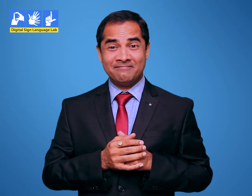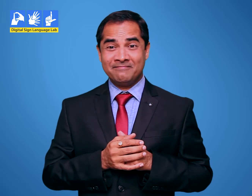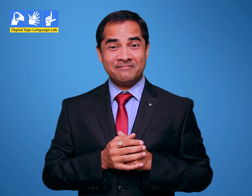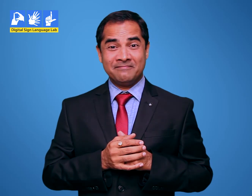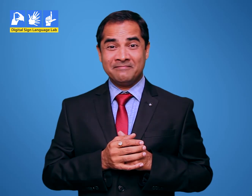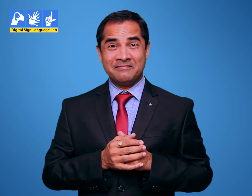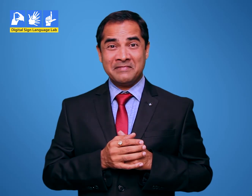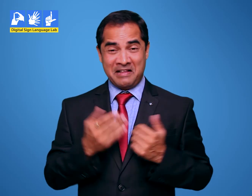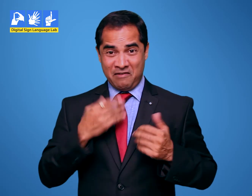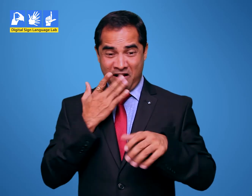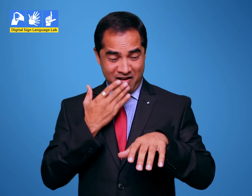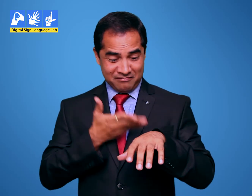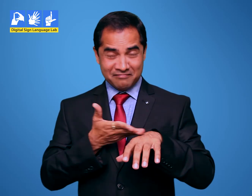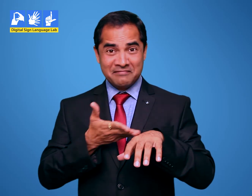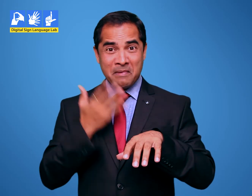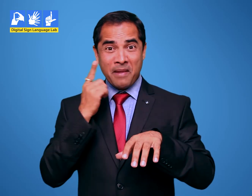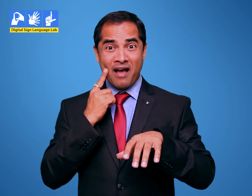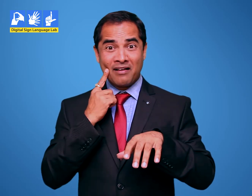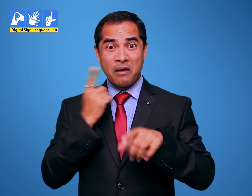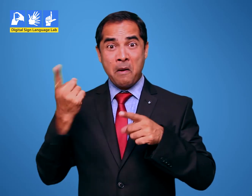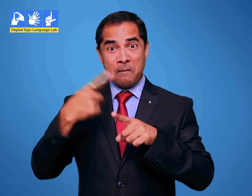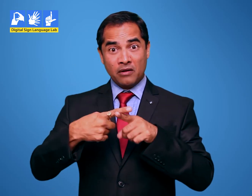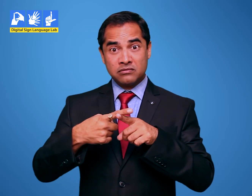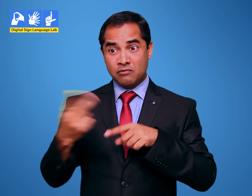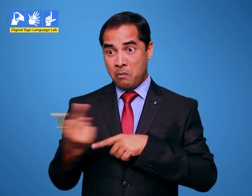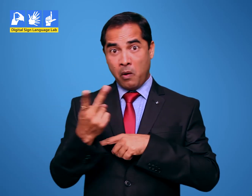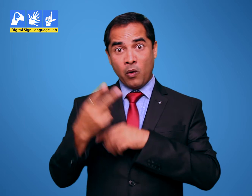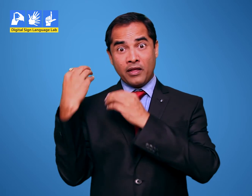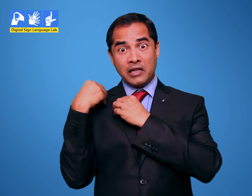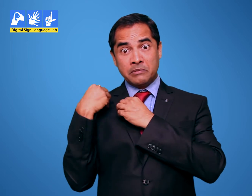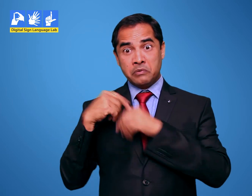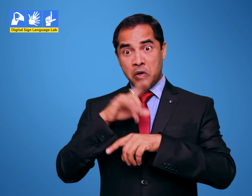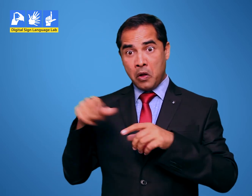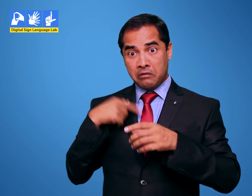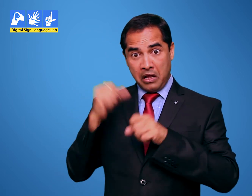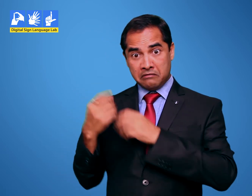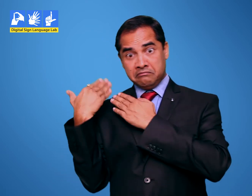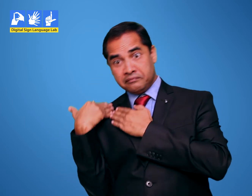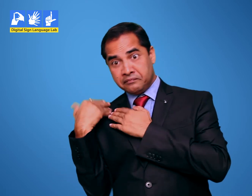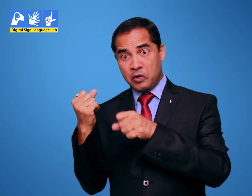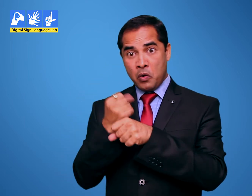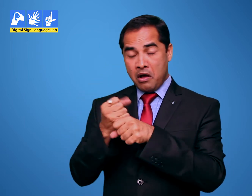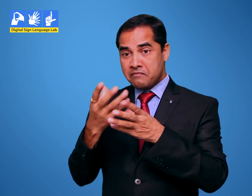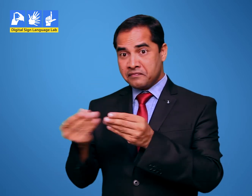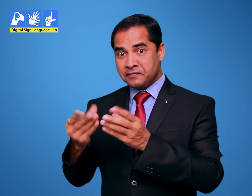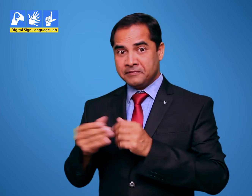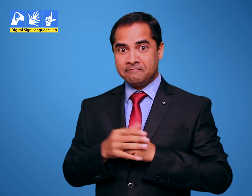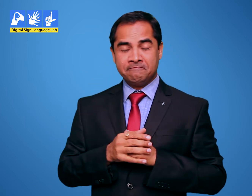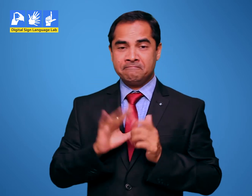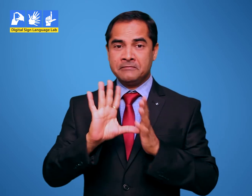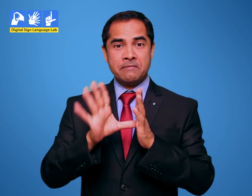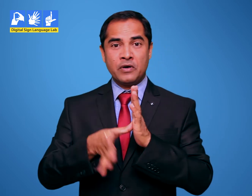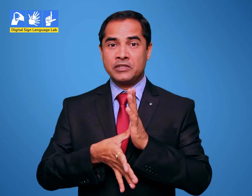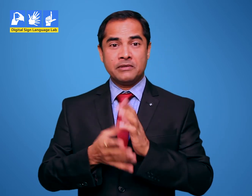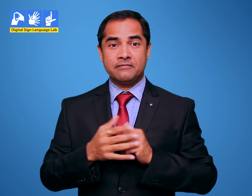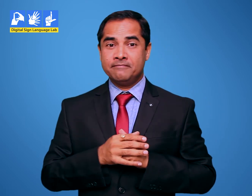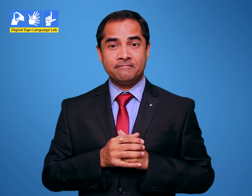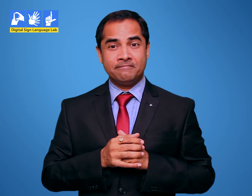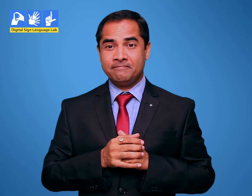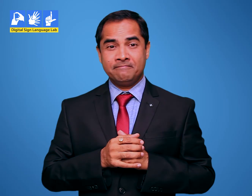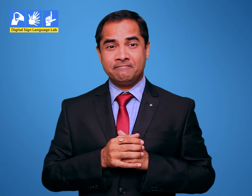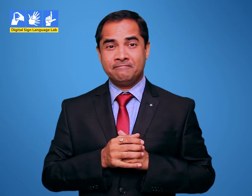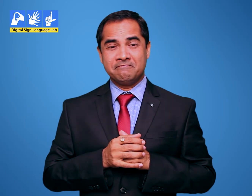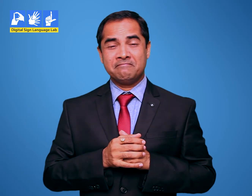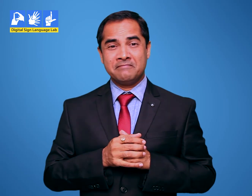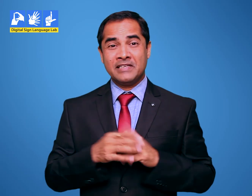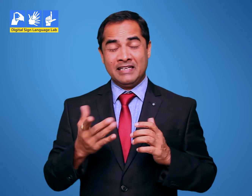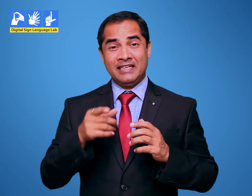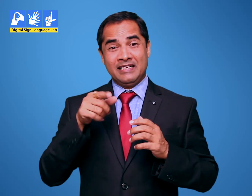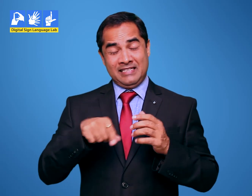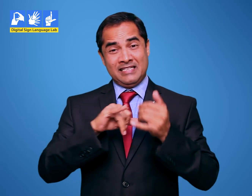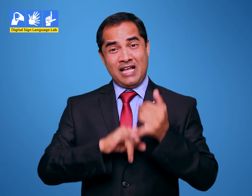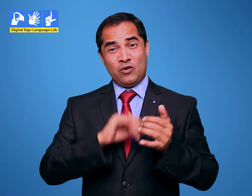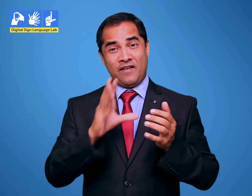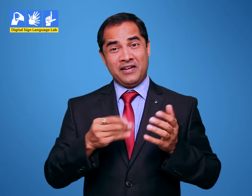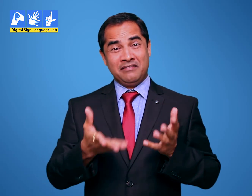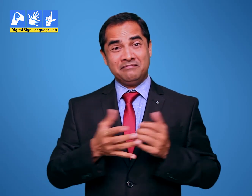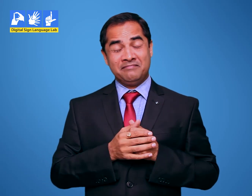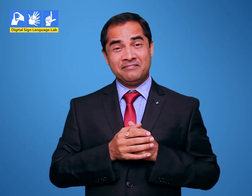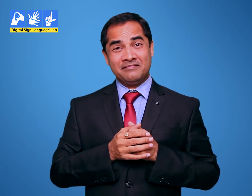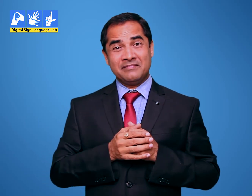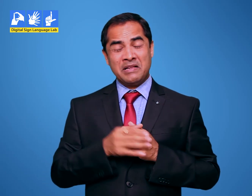man, it was impossible to fulfill both of these obligations. In South Africa, a man